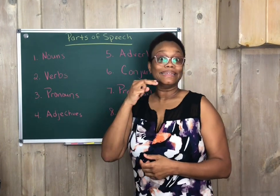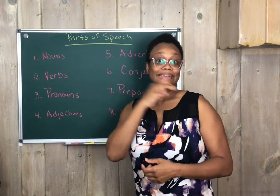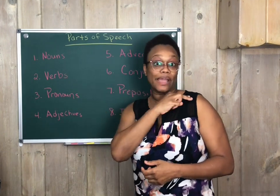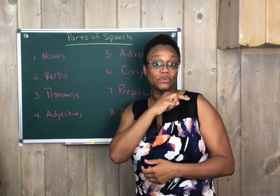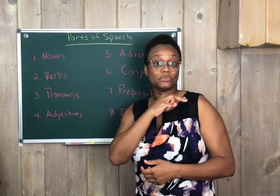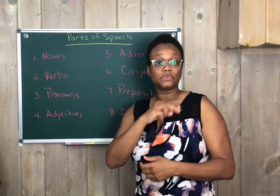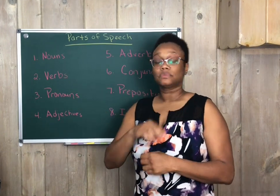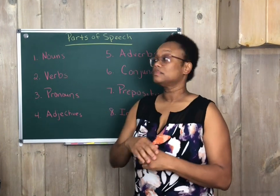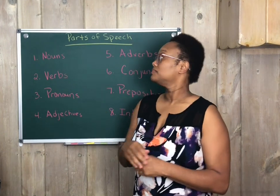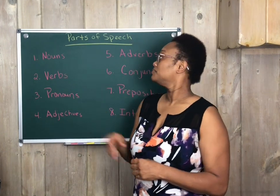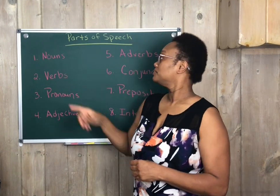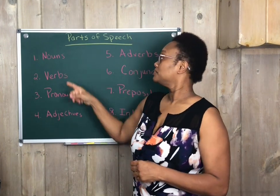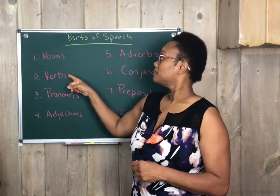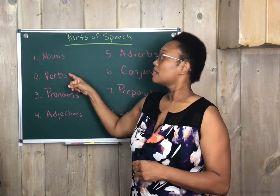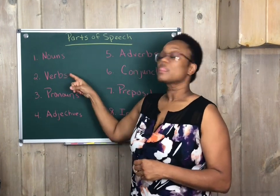Nouns, verbs